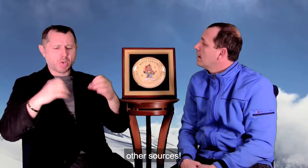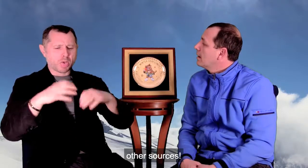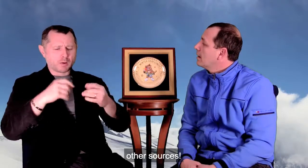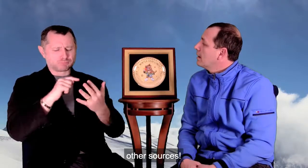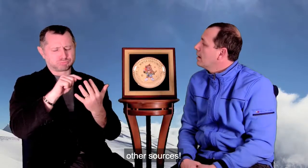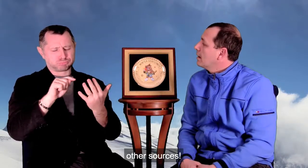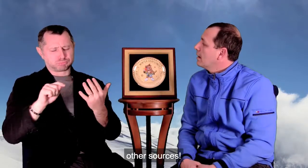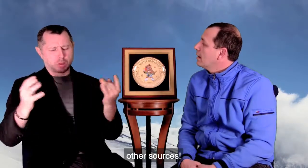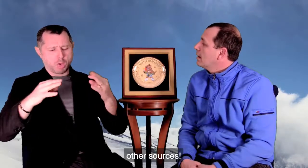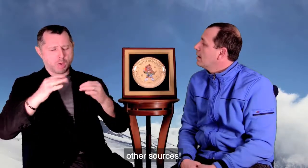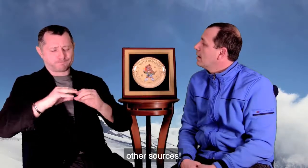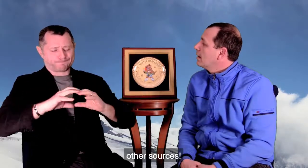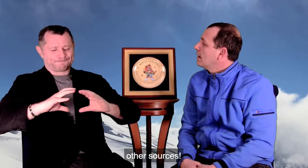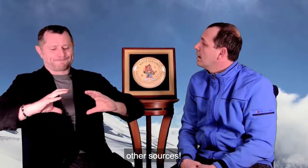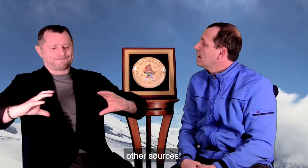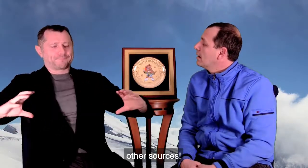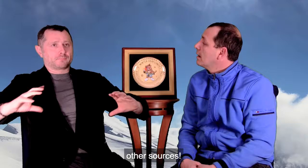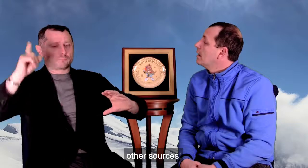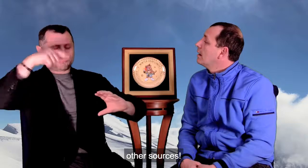other sources!